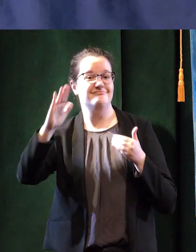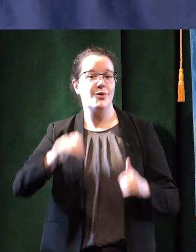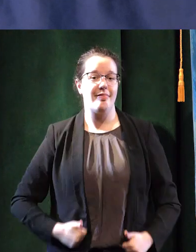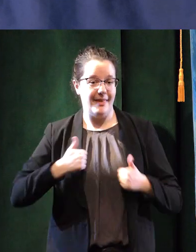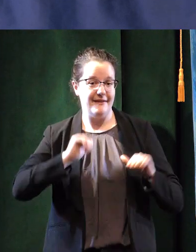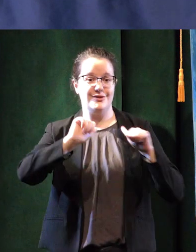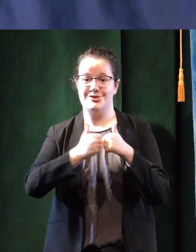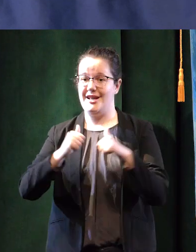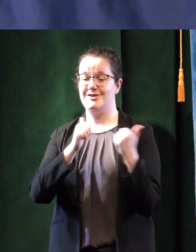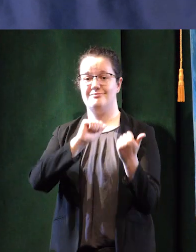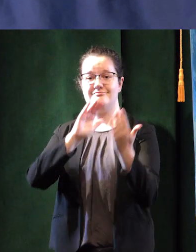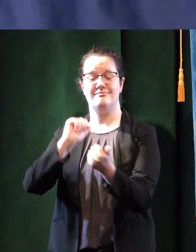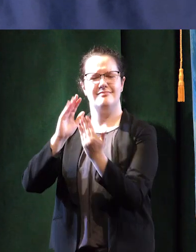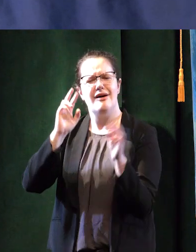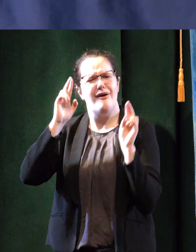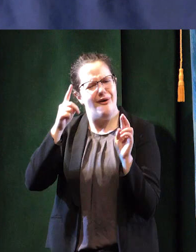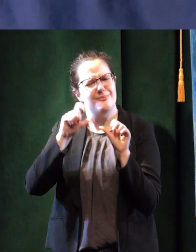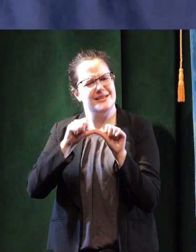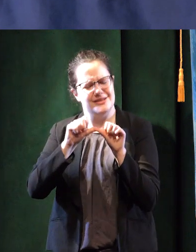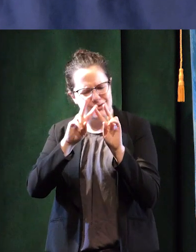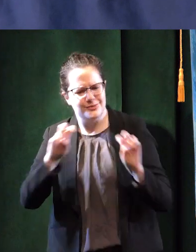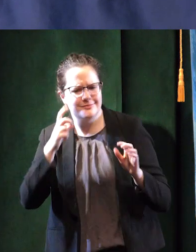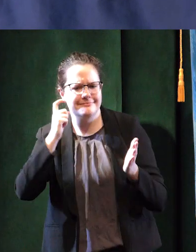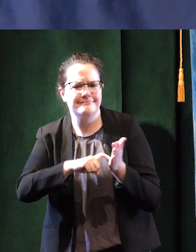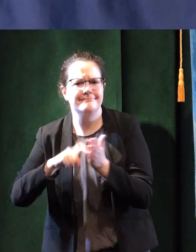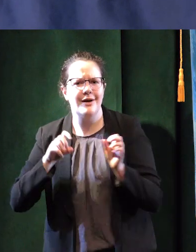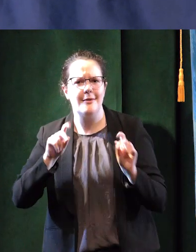we hope you continue to see the opportunities at hand and do good in the